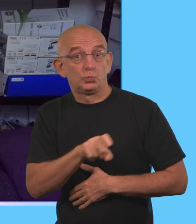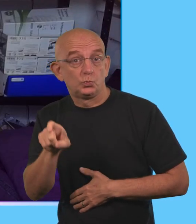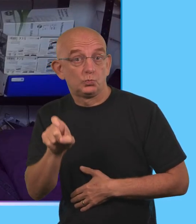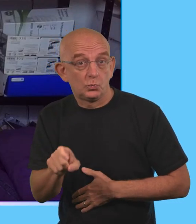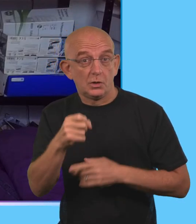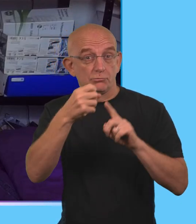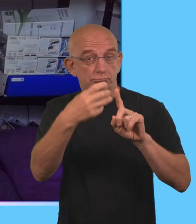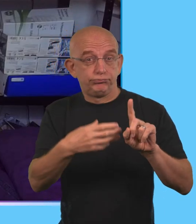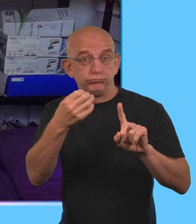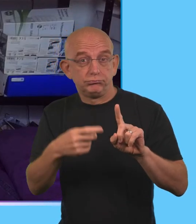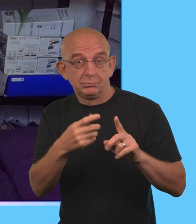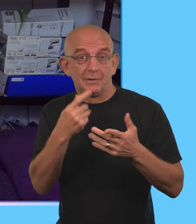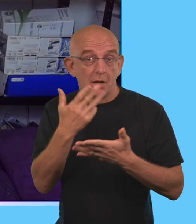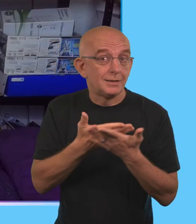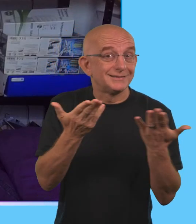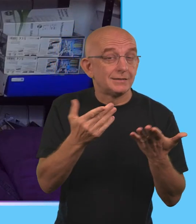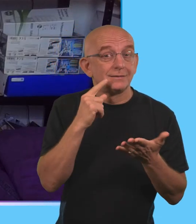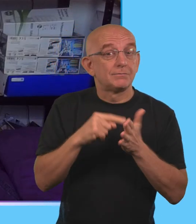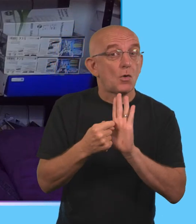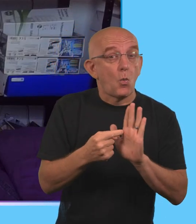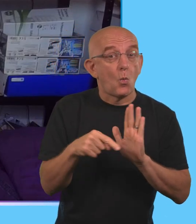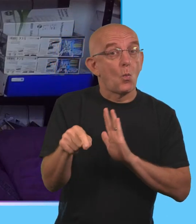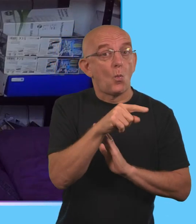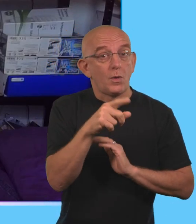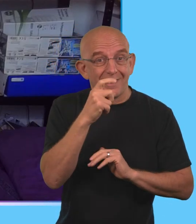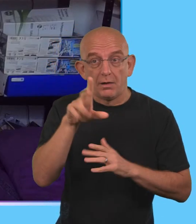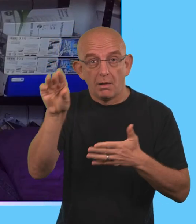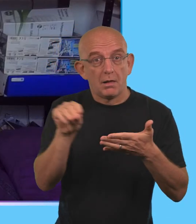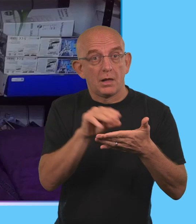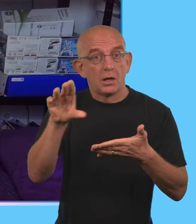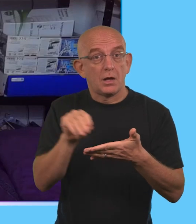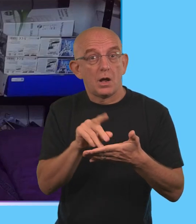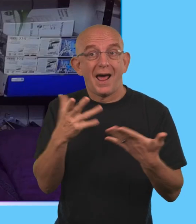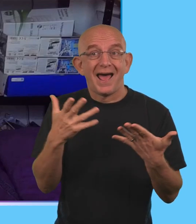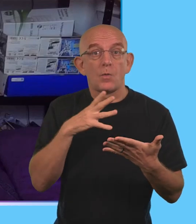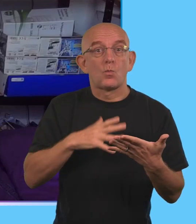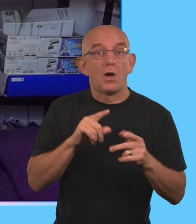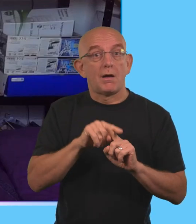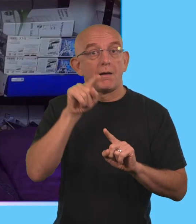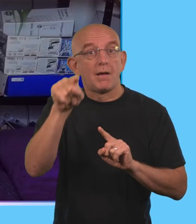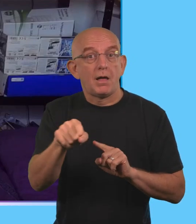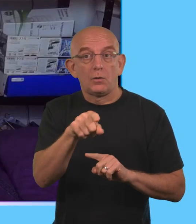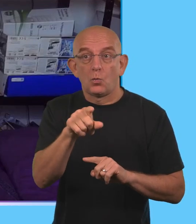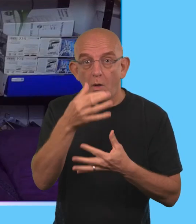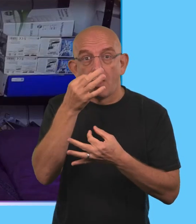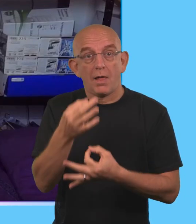There you’ll find demos for each game, as well as be able to wishlist any that catch your eye.